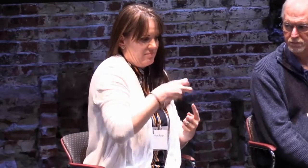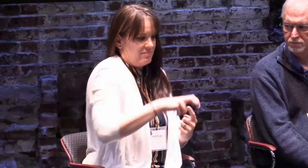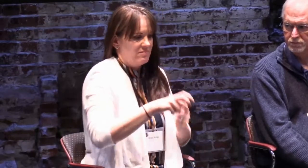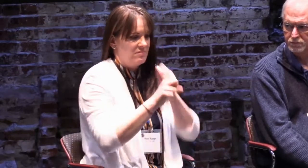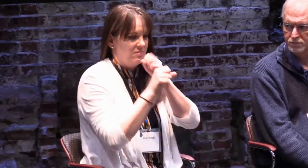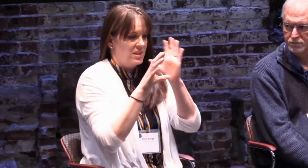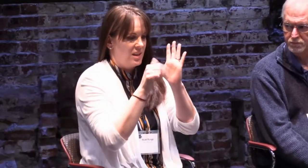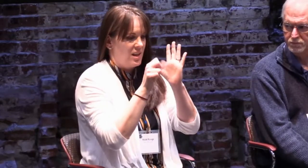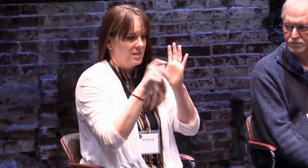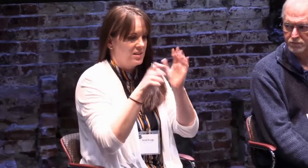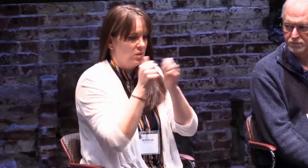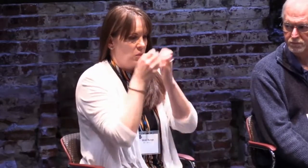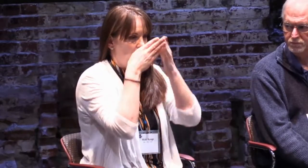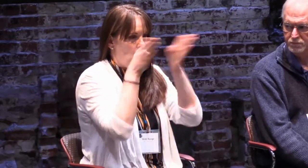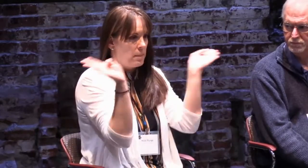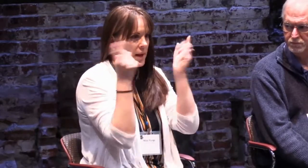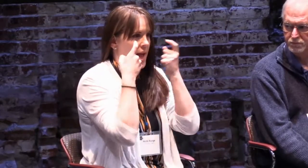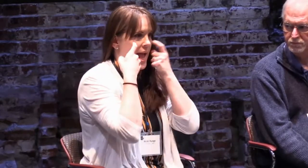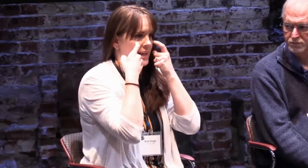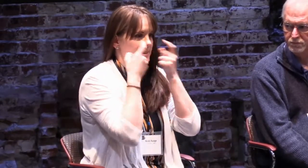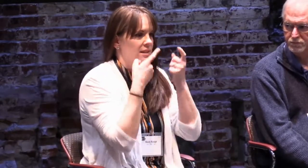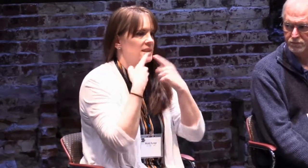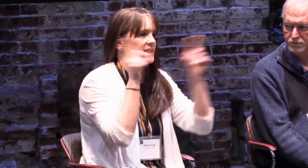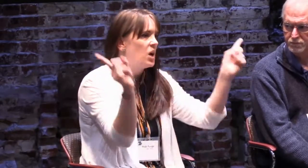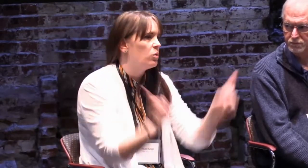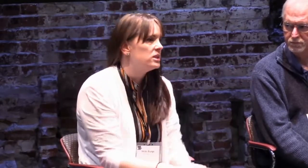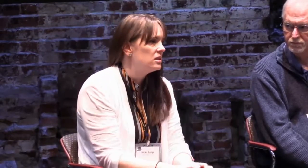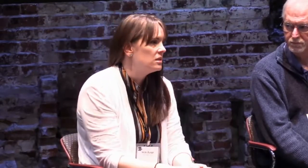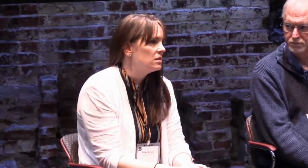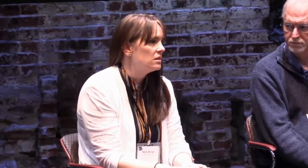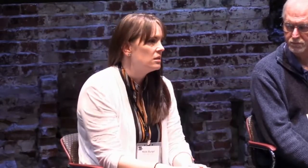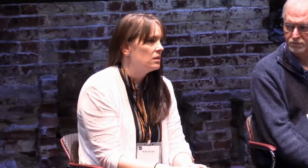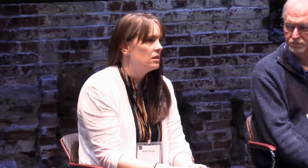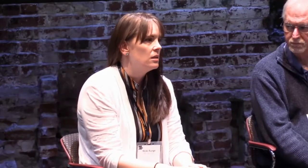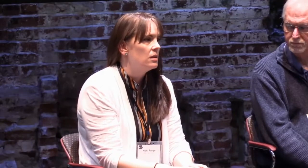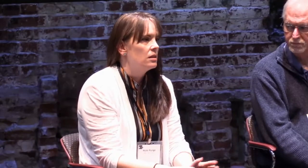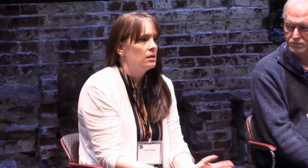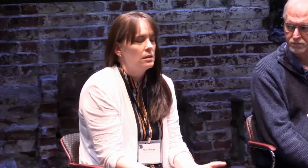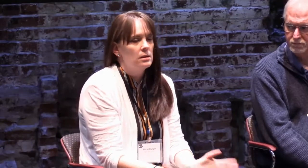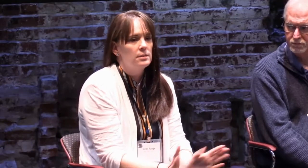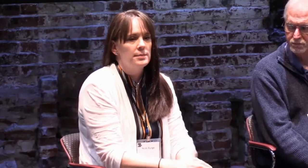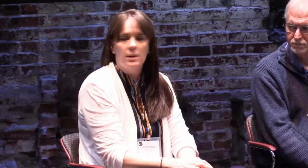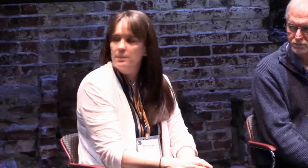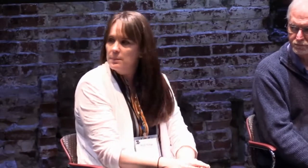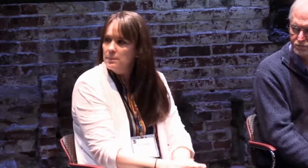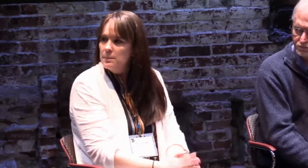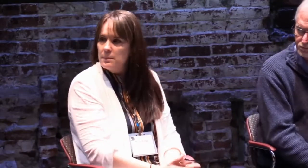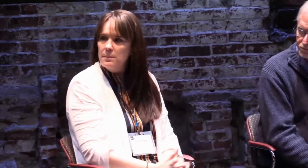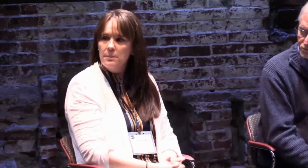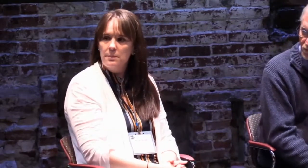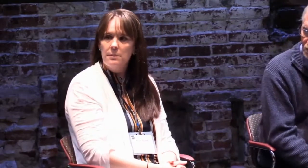in which we can cross these interstate lines. So open your eyes, and once you open your eyes